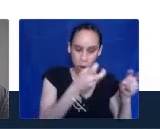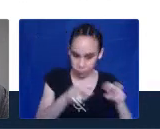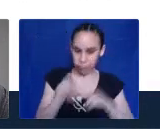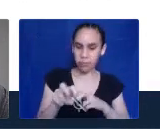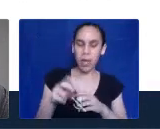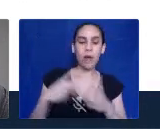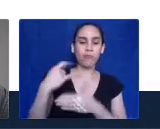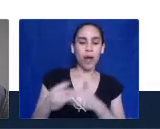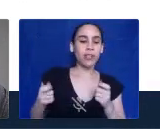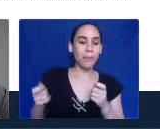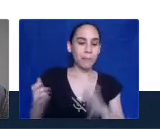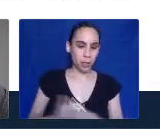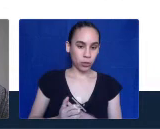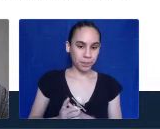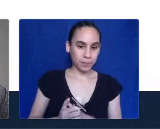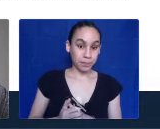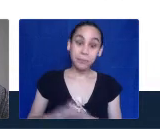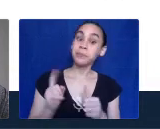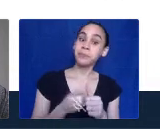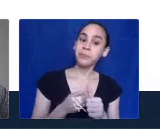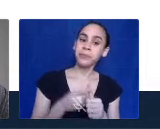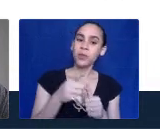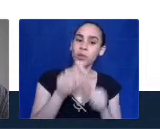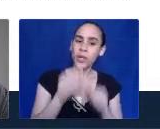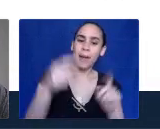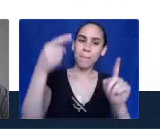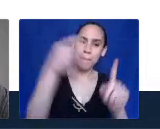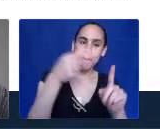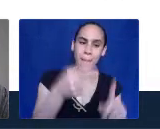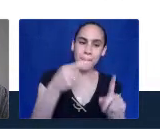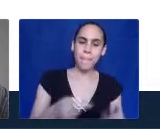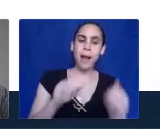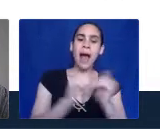what you can do is one list your bullets in how they apply to product management so you know look